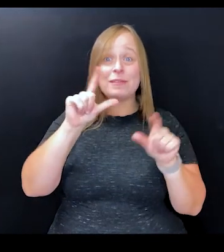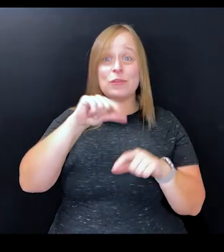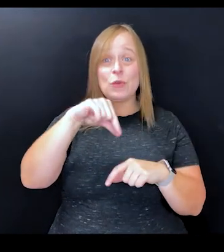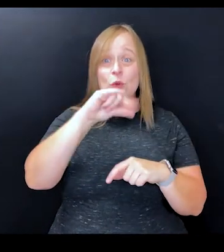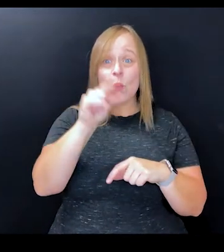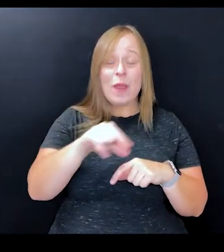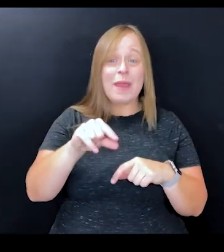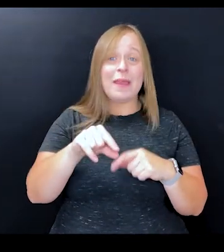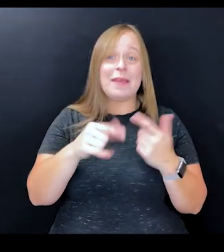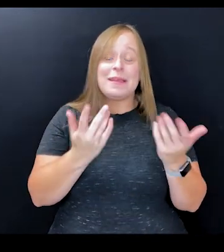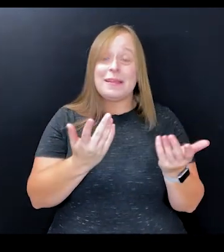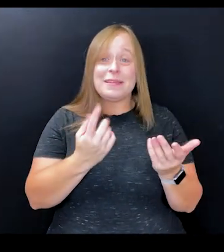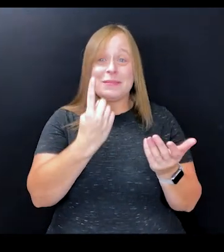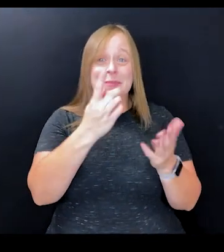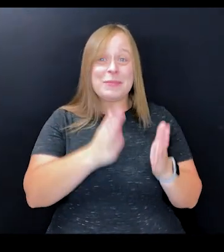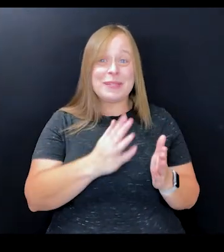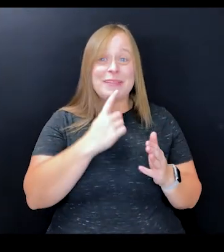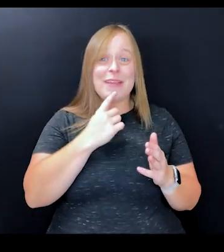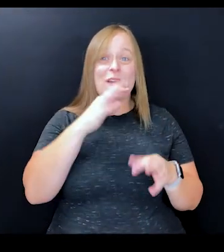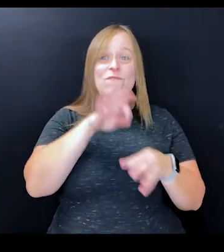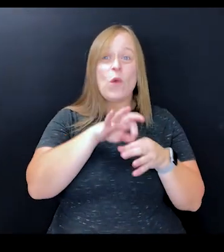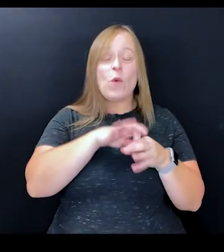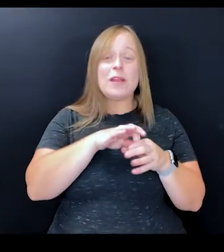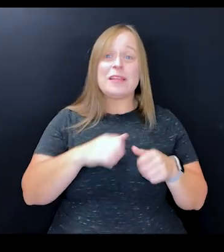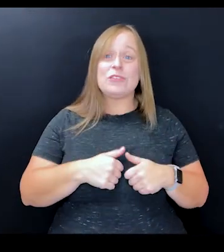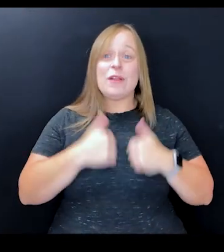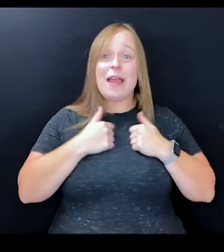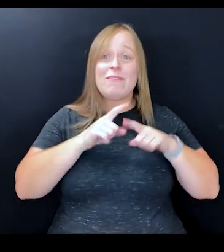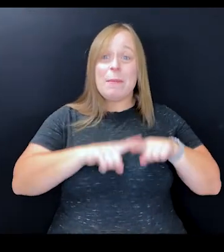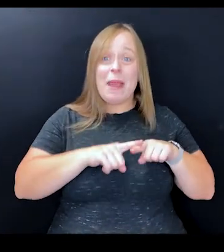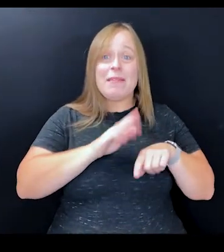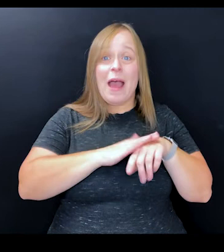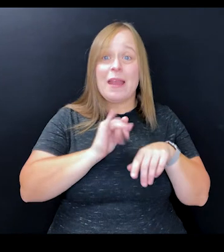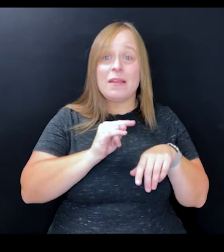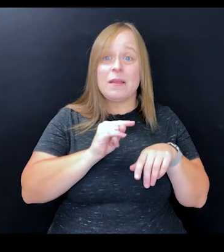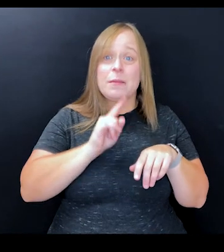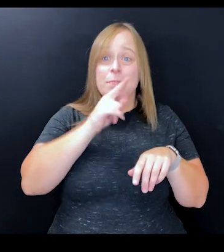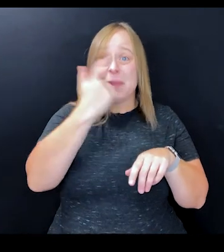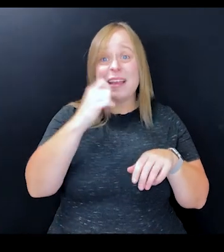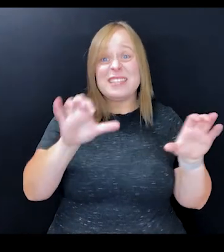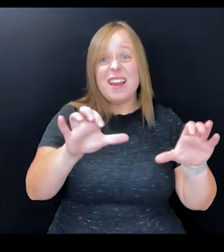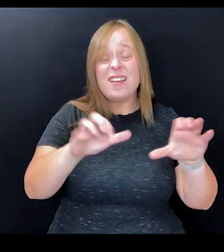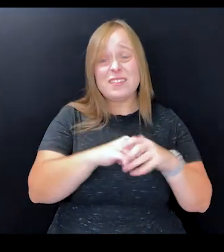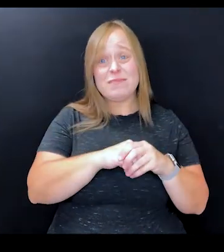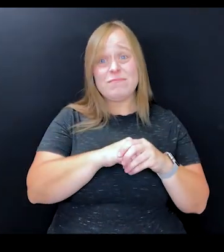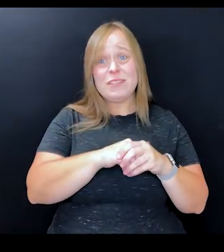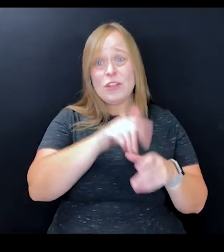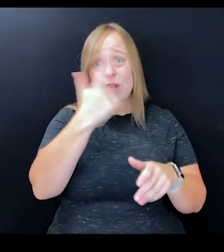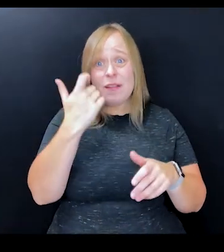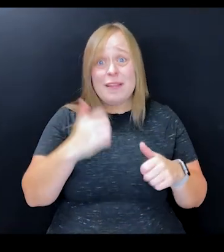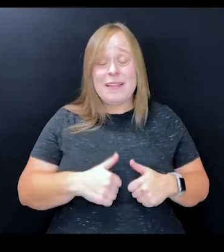And as Justin Dart famously said, "Vote as if your life depends on it, because it does." And if your life depends on it,